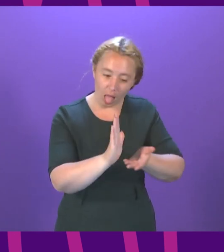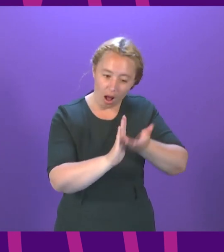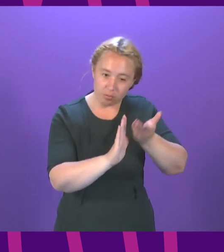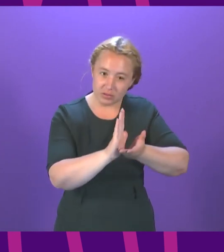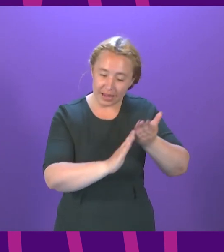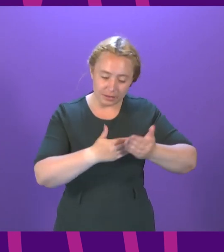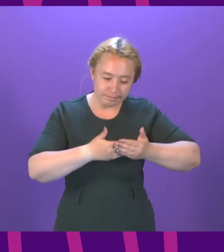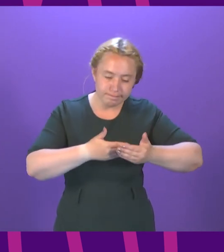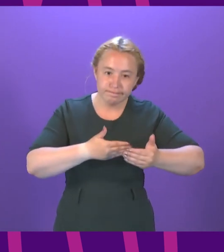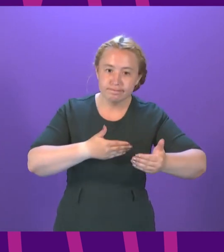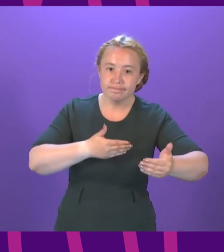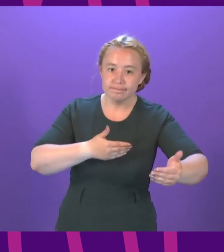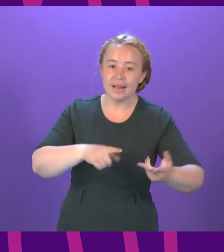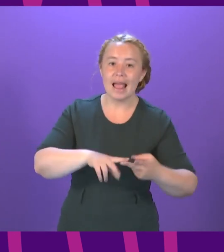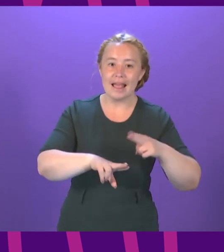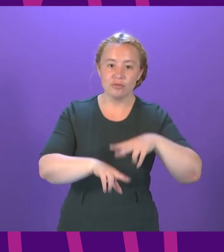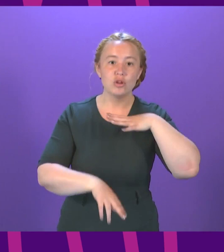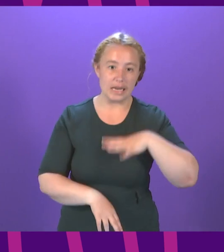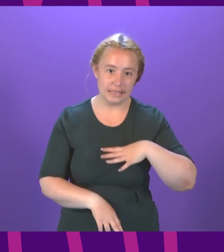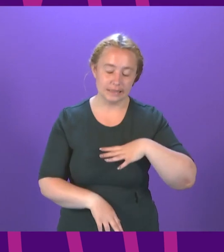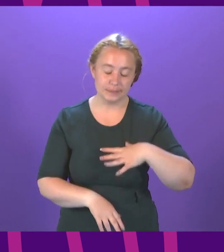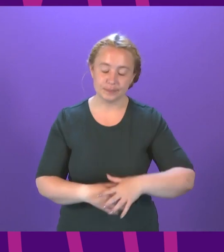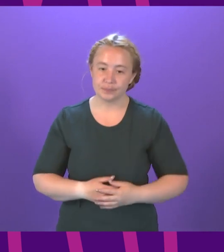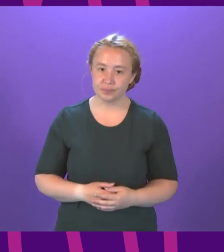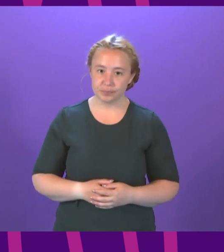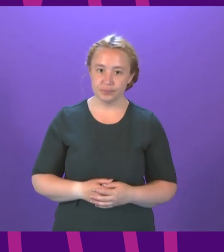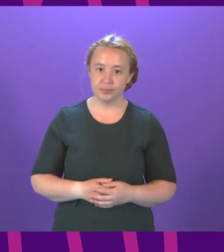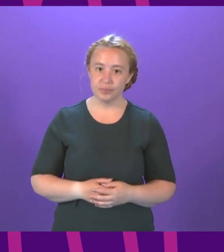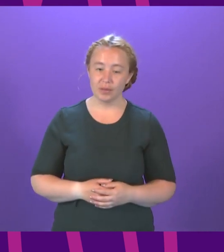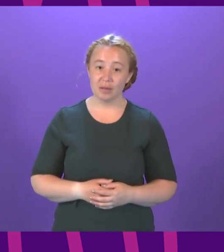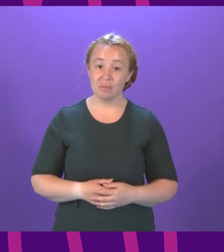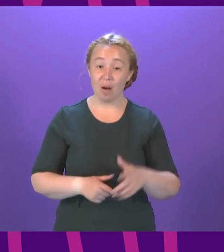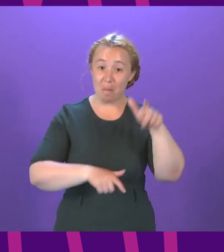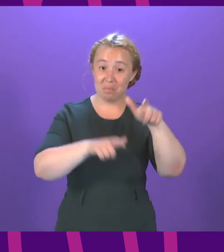I repeat the central point that I made earlier: nobody will be abandoned so that the majority